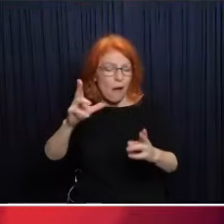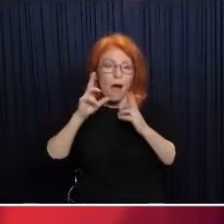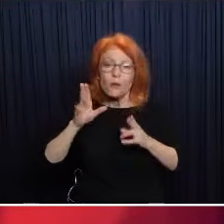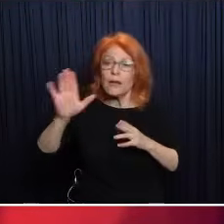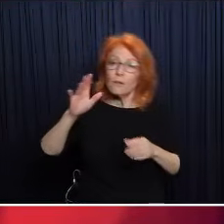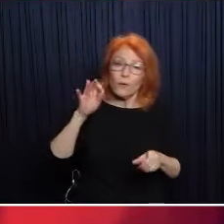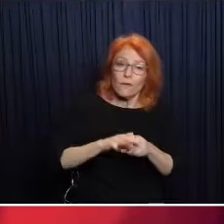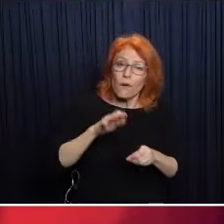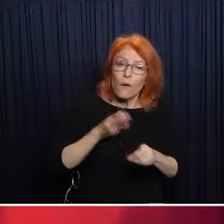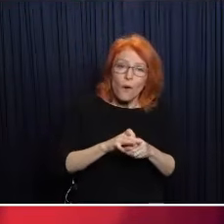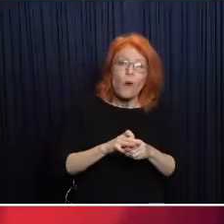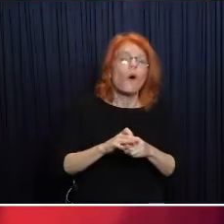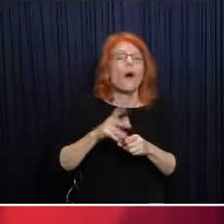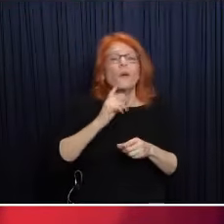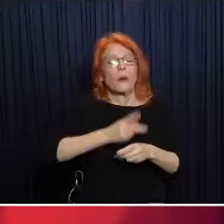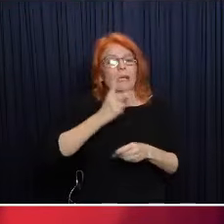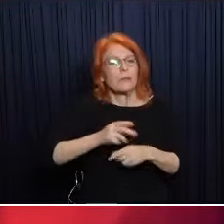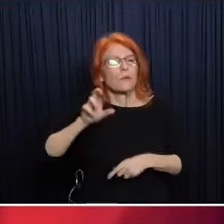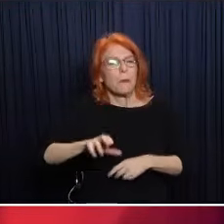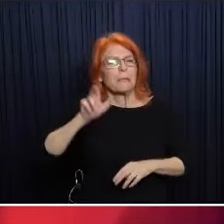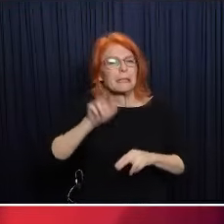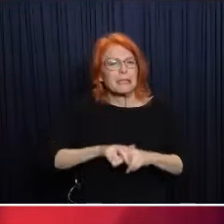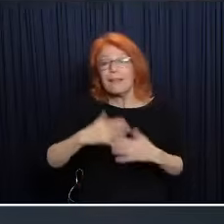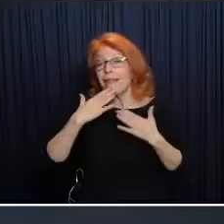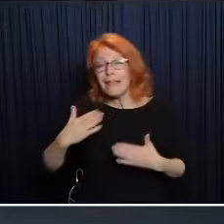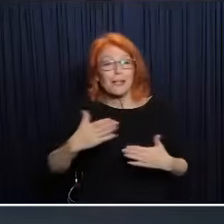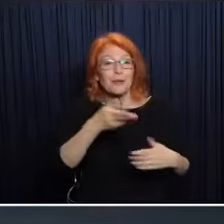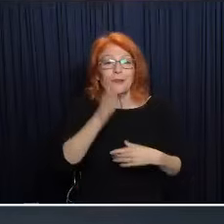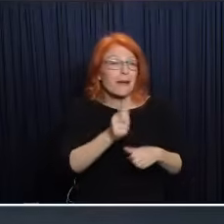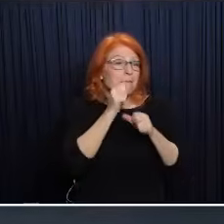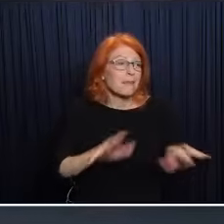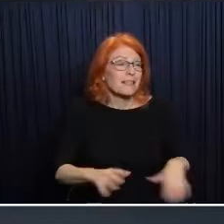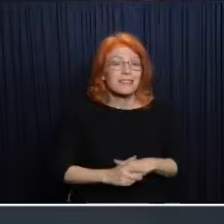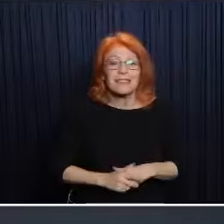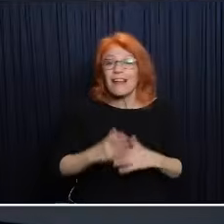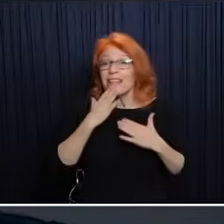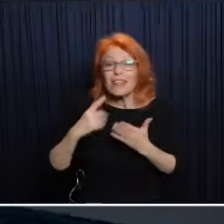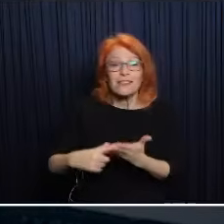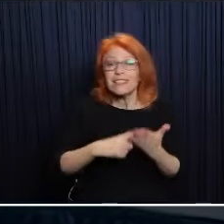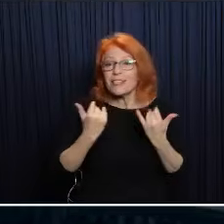ENDORSEMENT AND SPEAKER JOHNSON